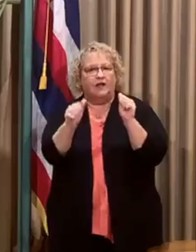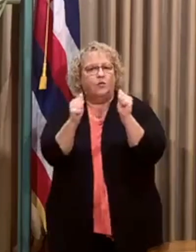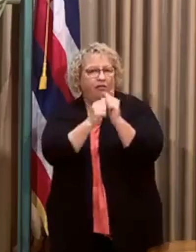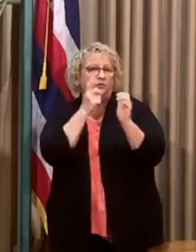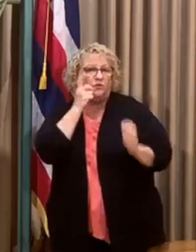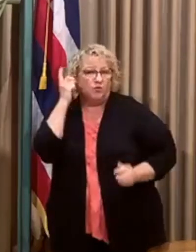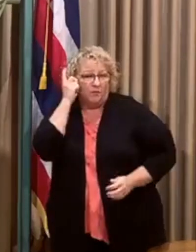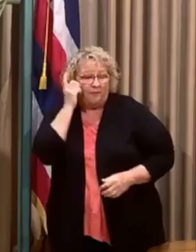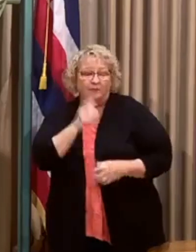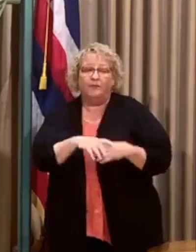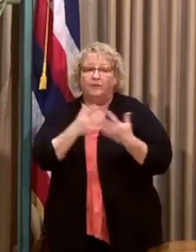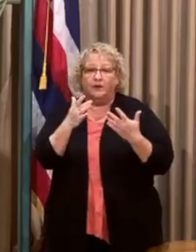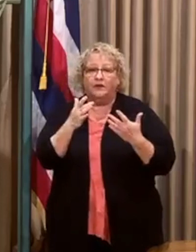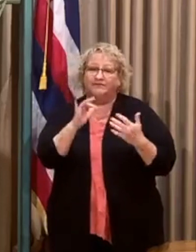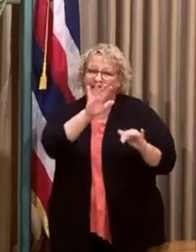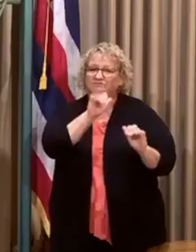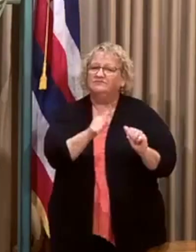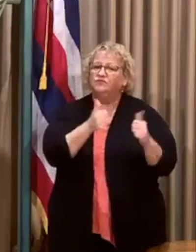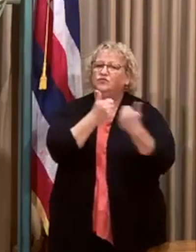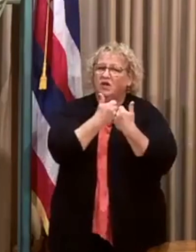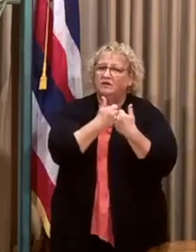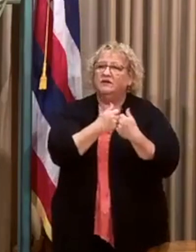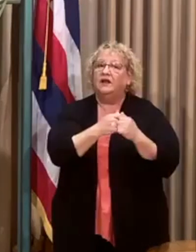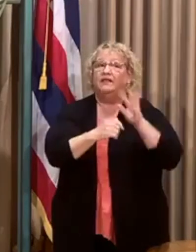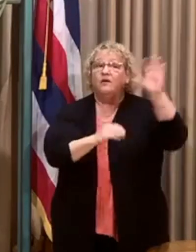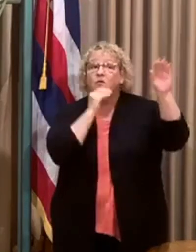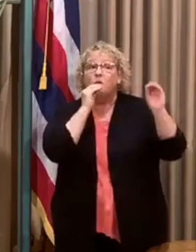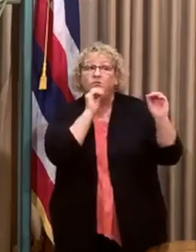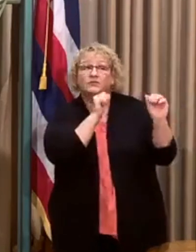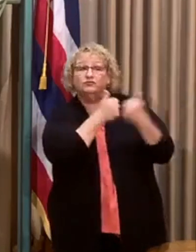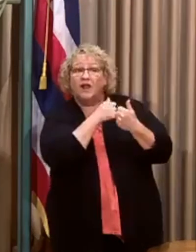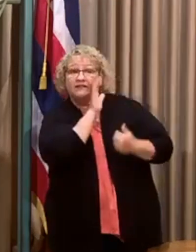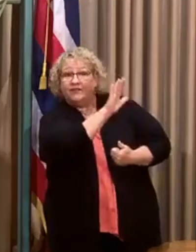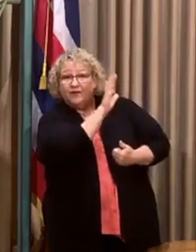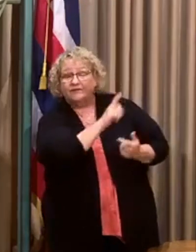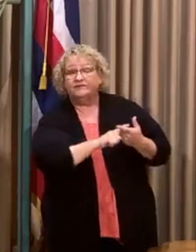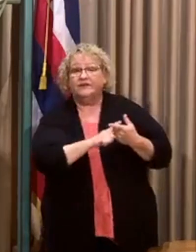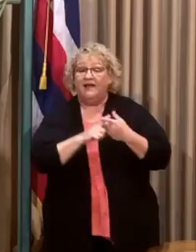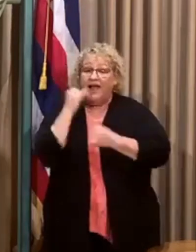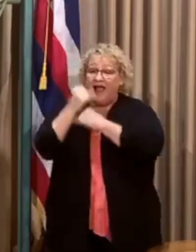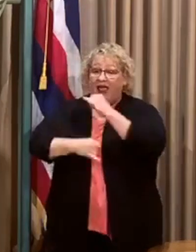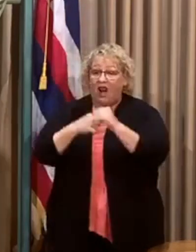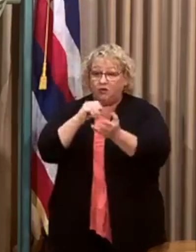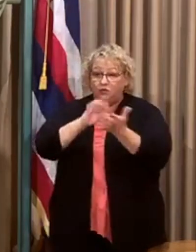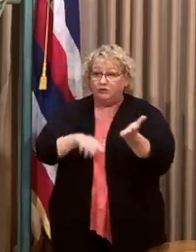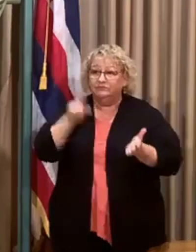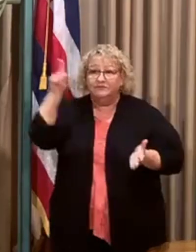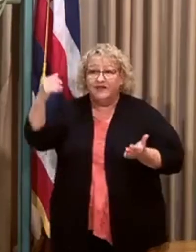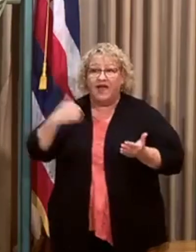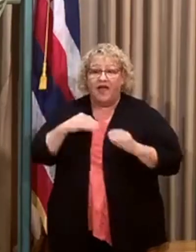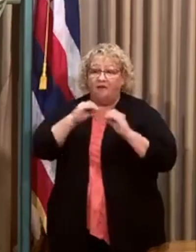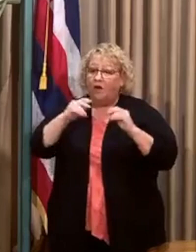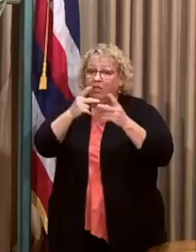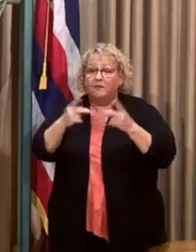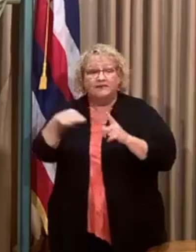Could be a challenging home situation, could be an international student who has no place else to go,